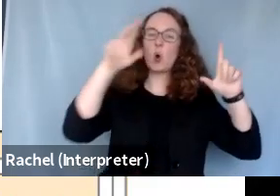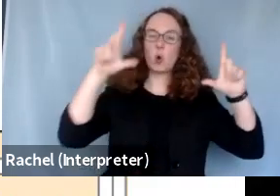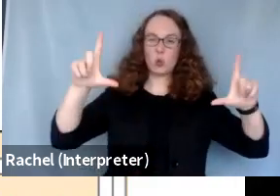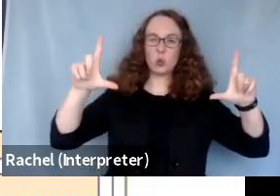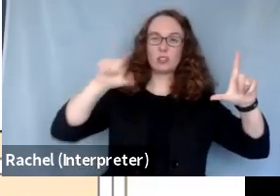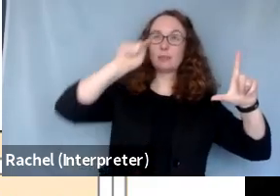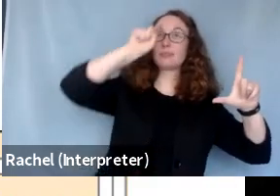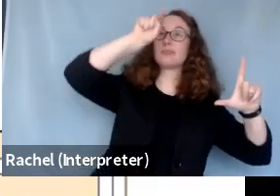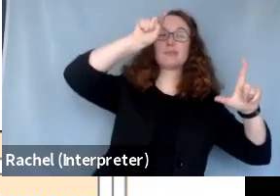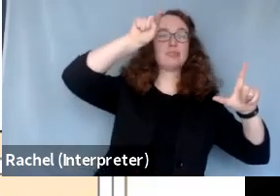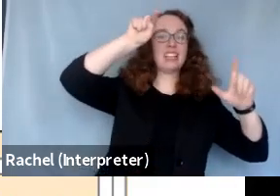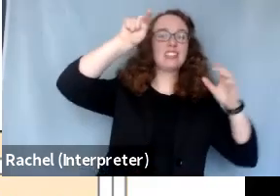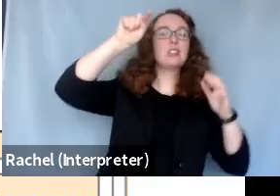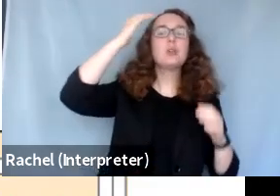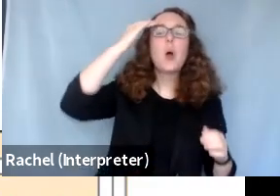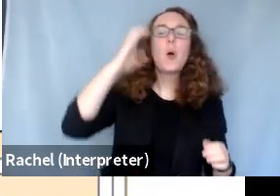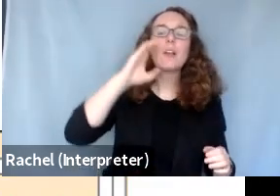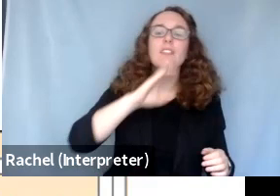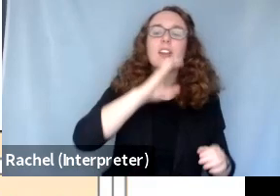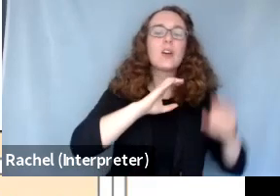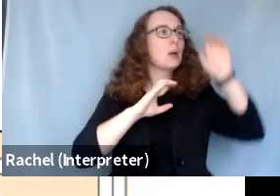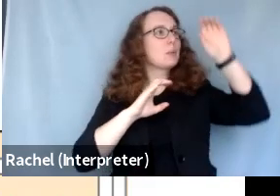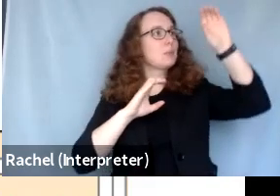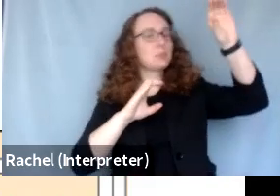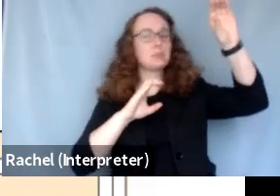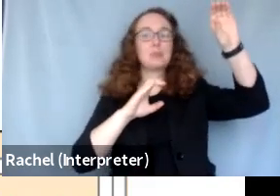adjacent to the the gym and tennis courts if